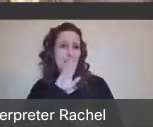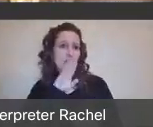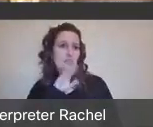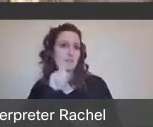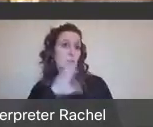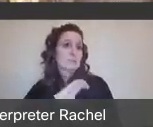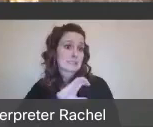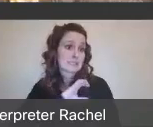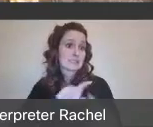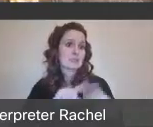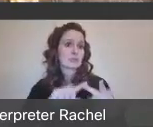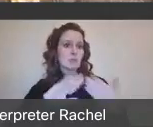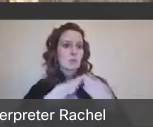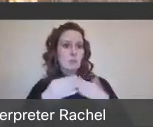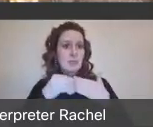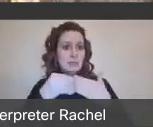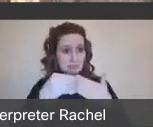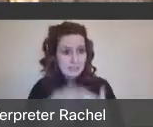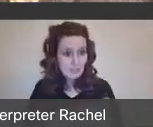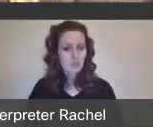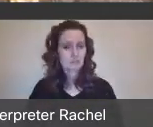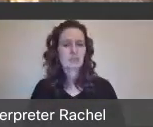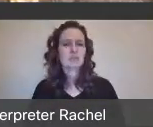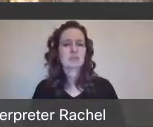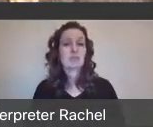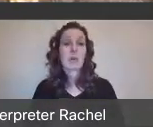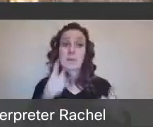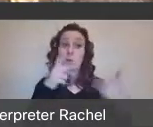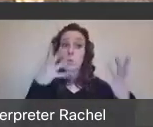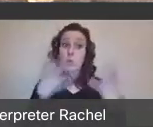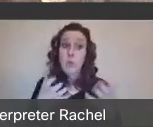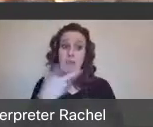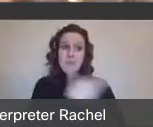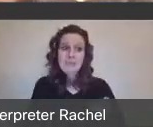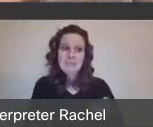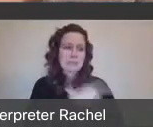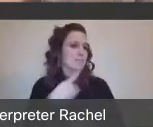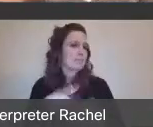leaders are feeling and what do you say to people who want the vaccine but can't get an appointment?